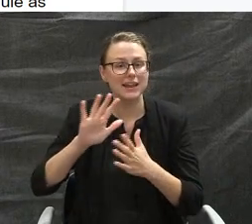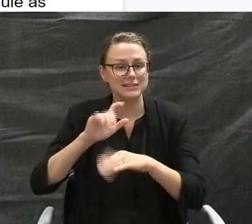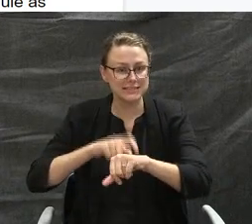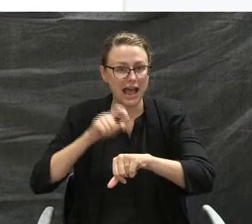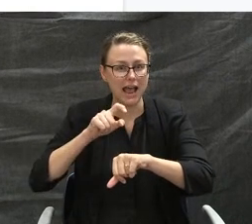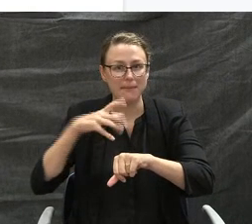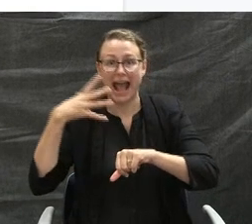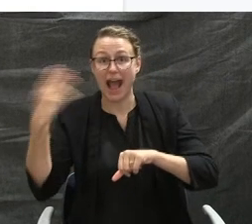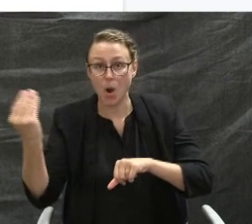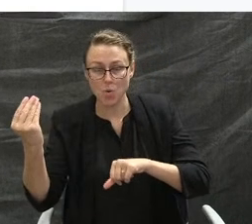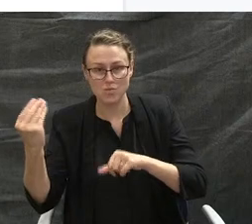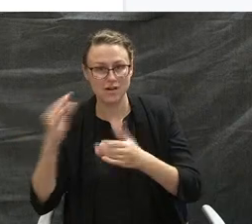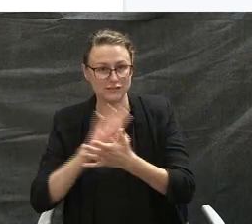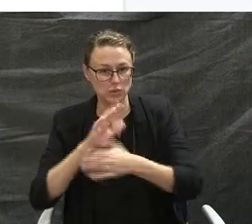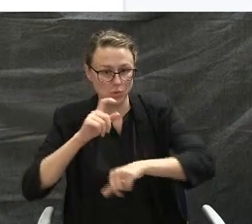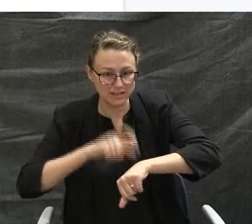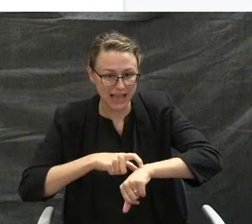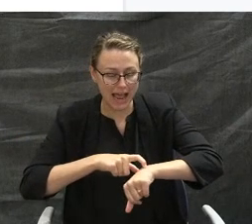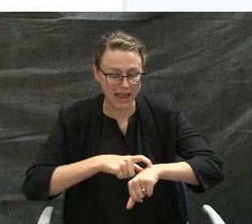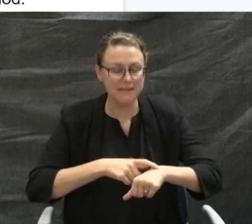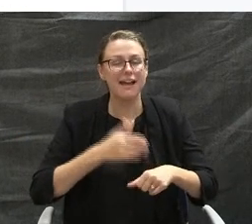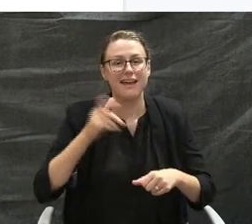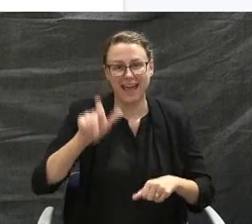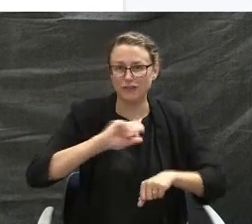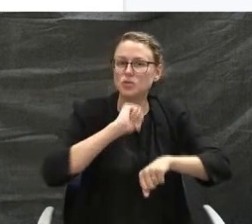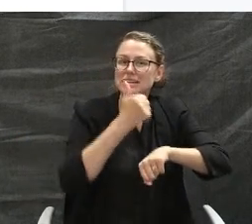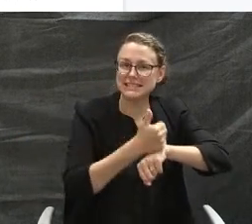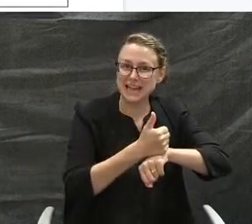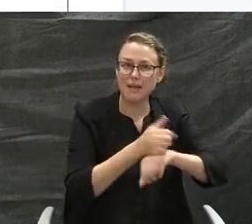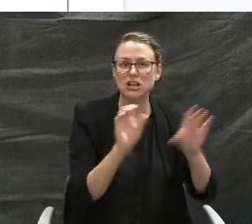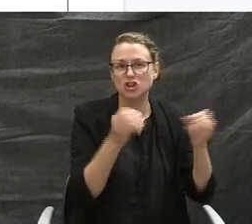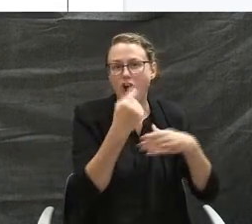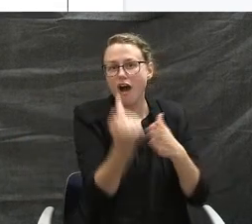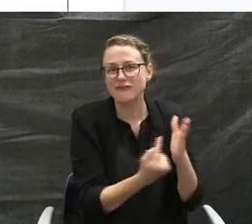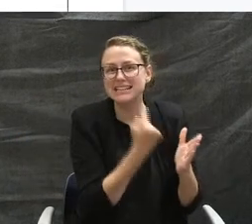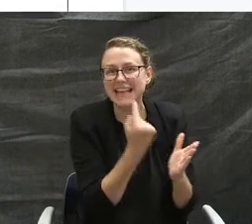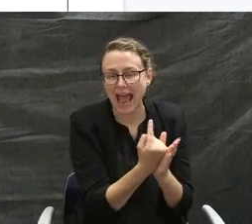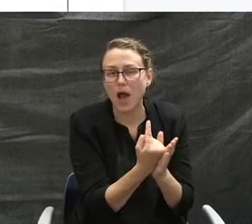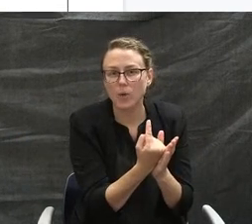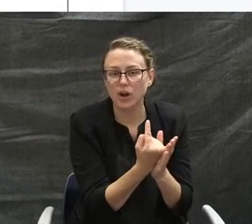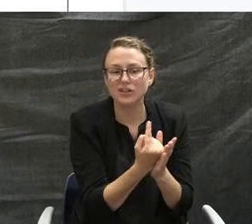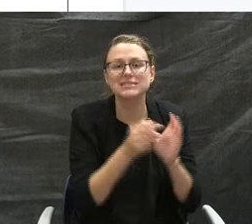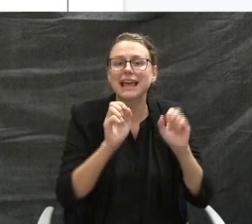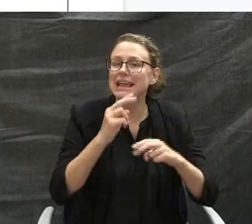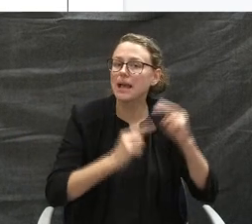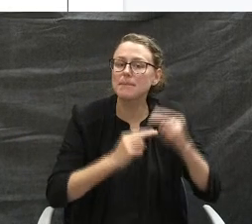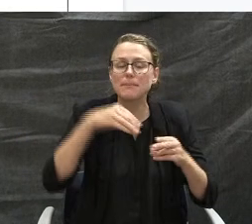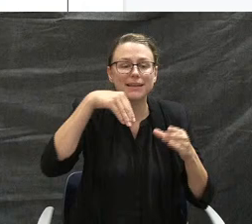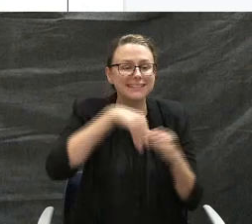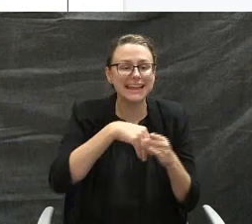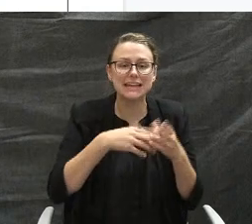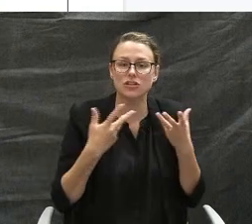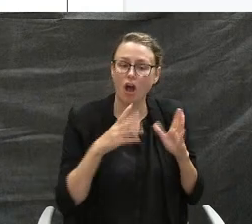for students to ask questions of their teachers during the week. Virtually these times can be built into the E learning black